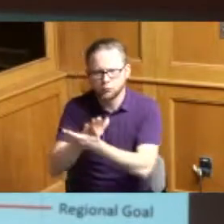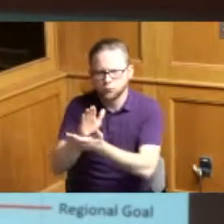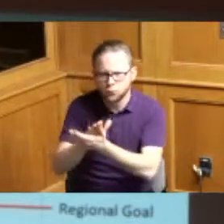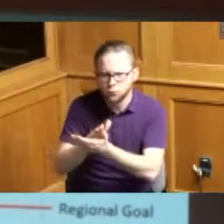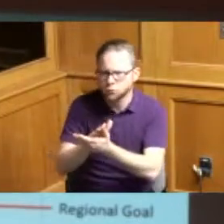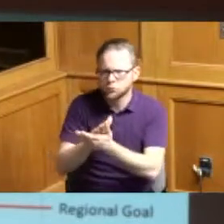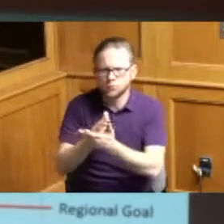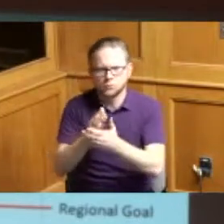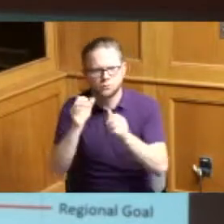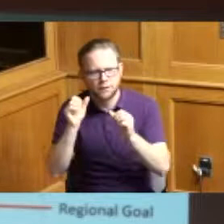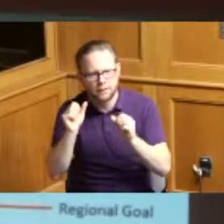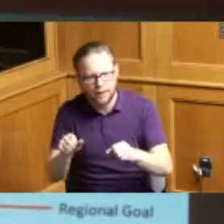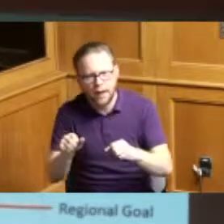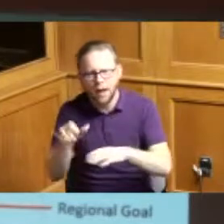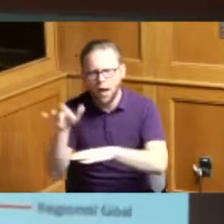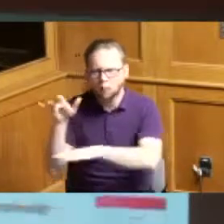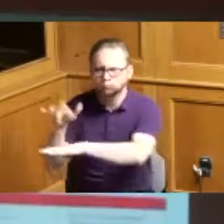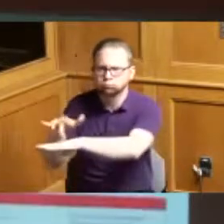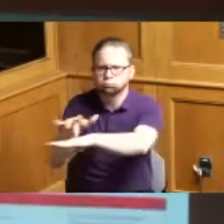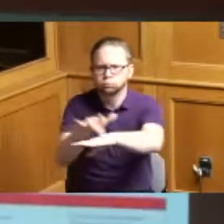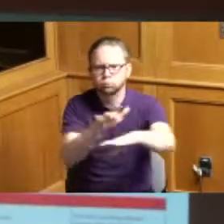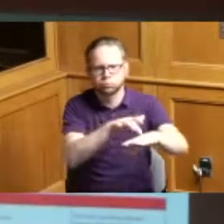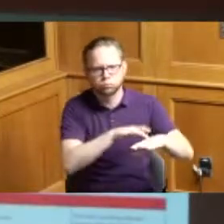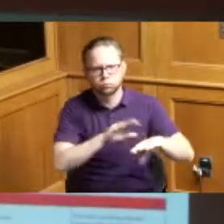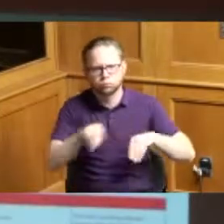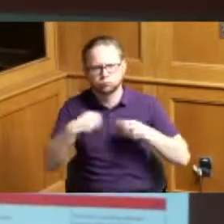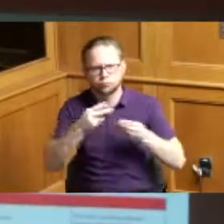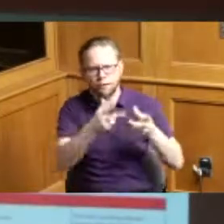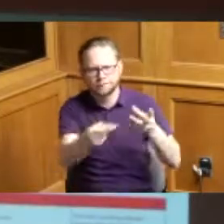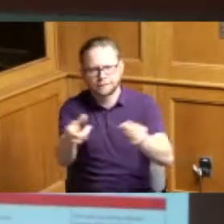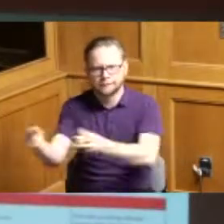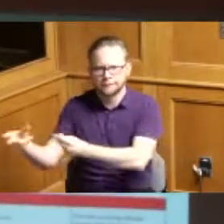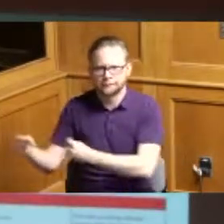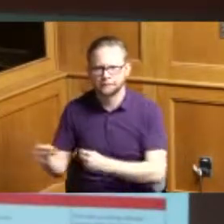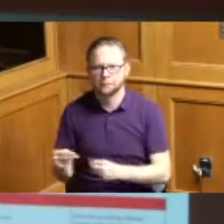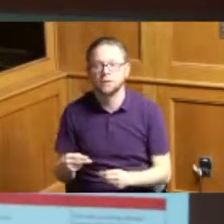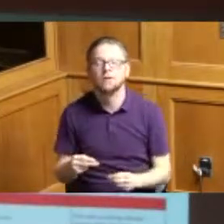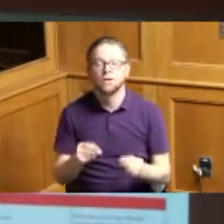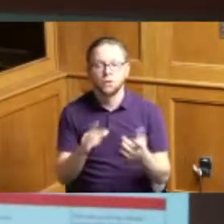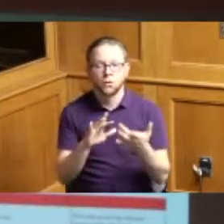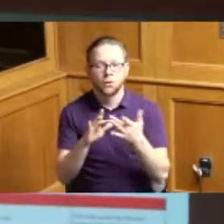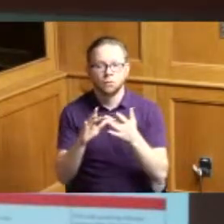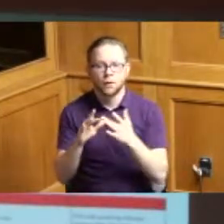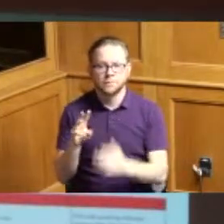community where it's most needed the website test and protection see remains the truthful